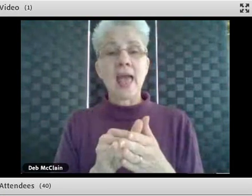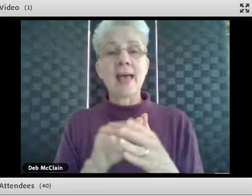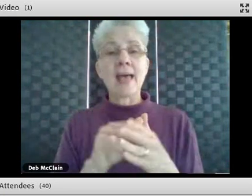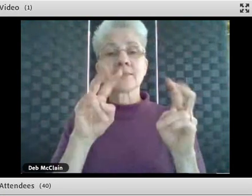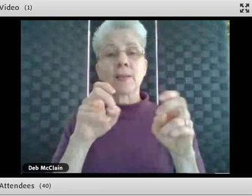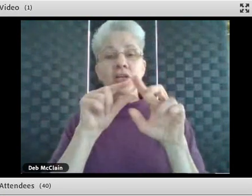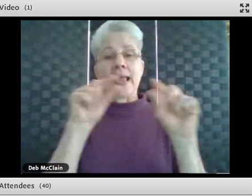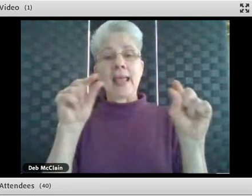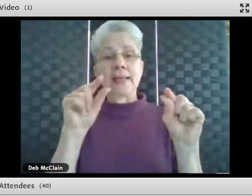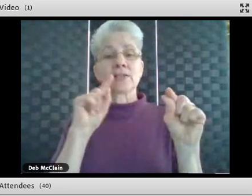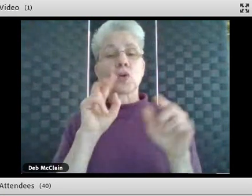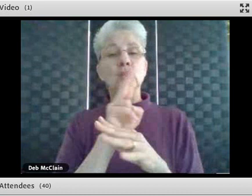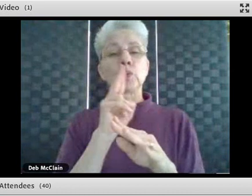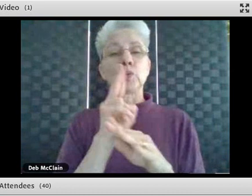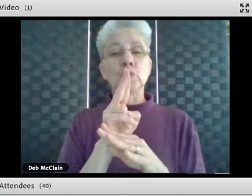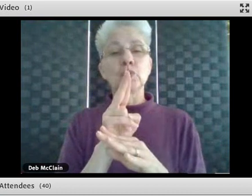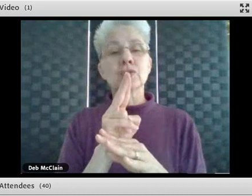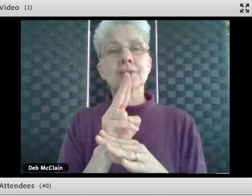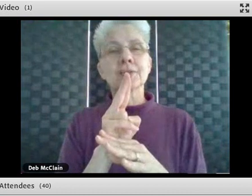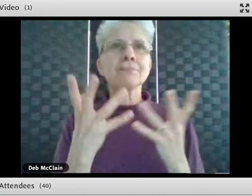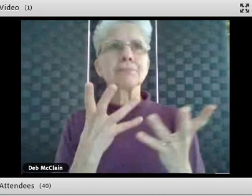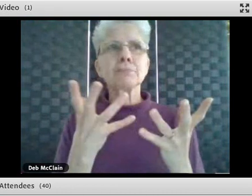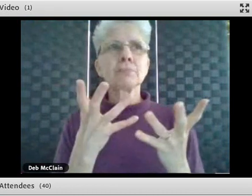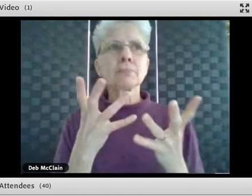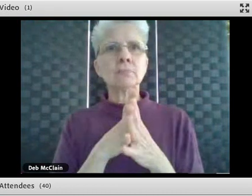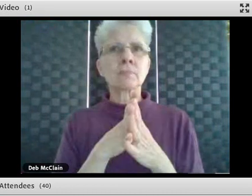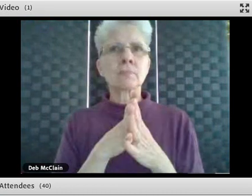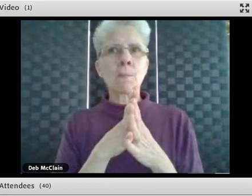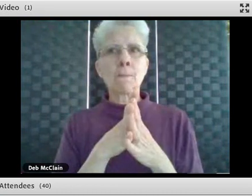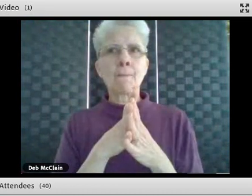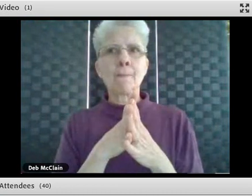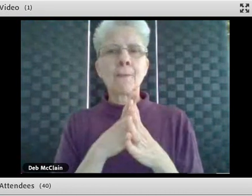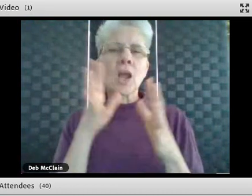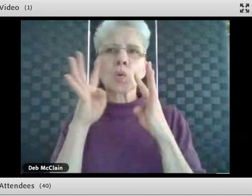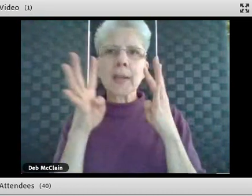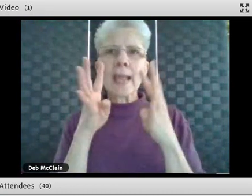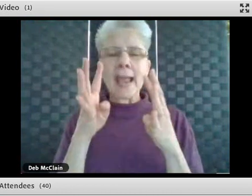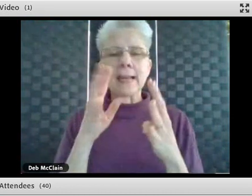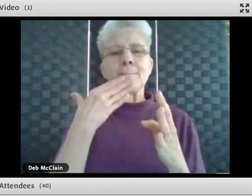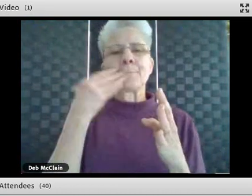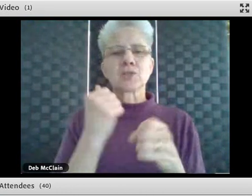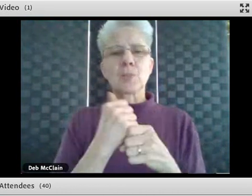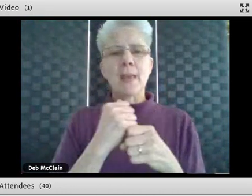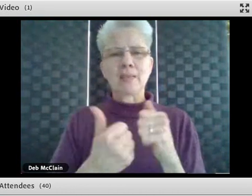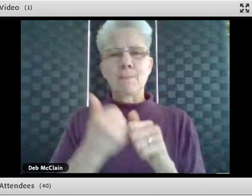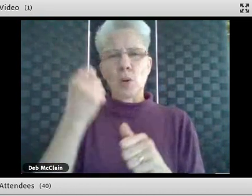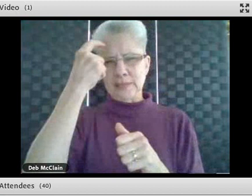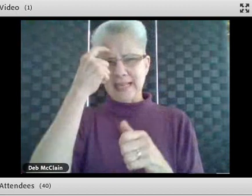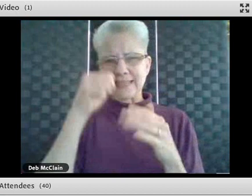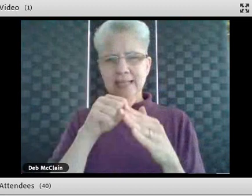are used or created that make the most sense or are created that make the most sense within their collection,